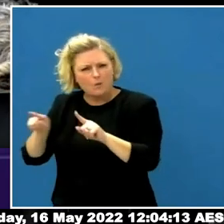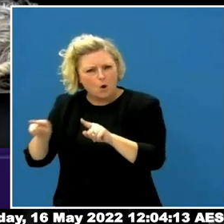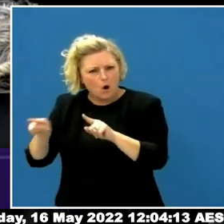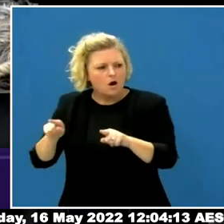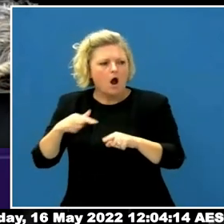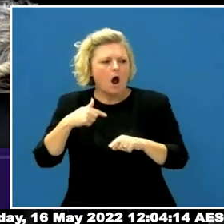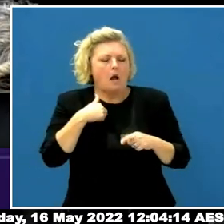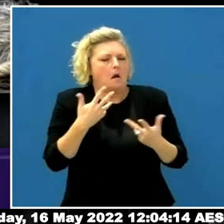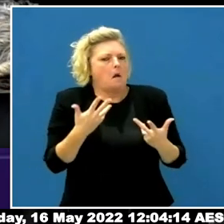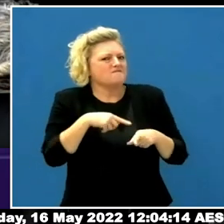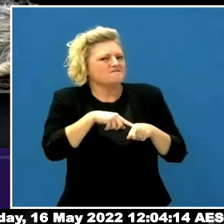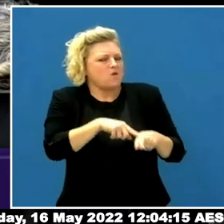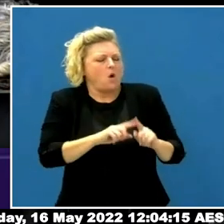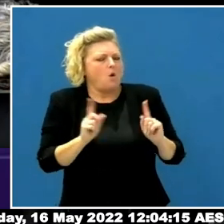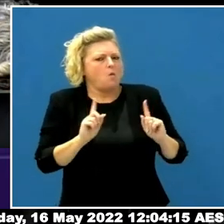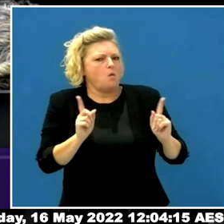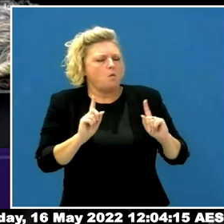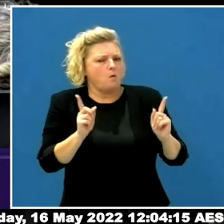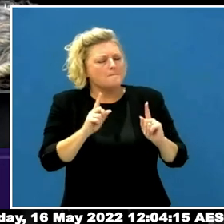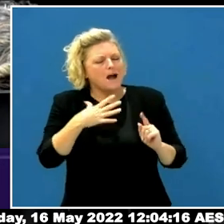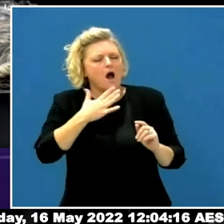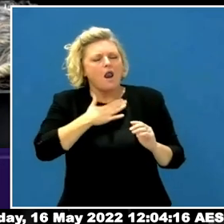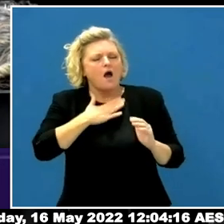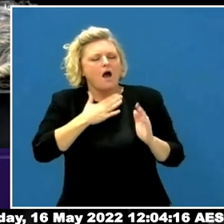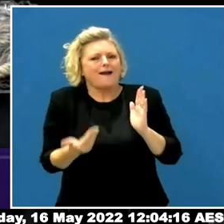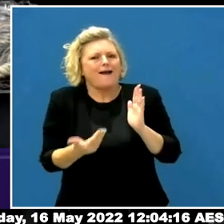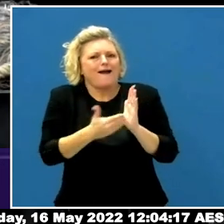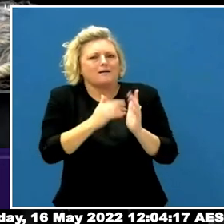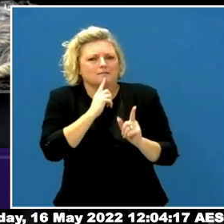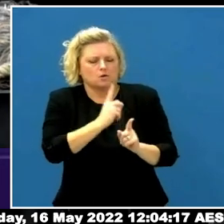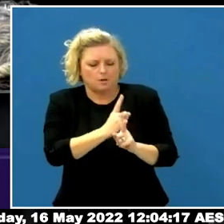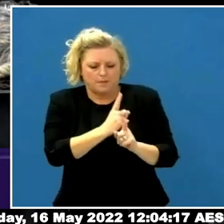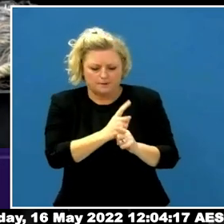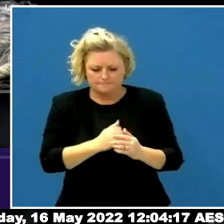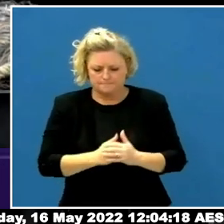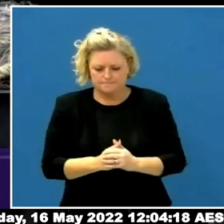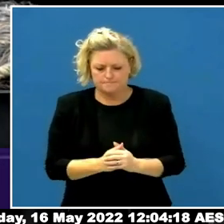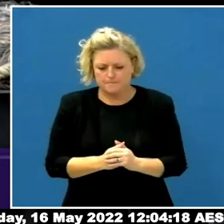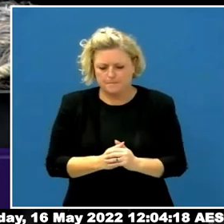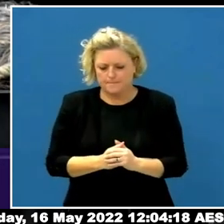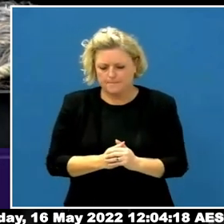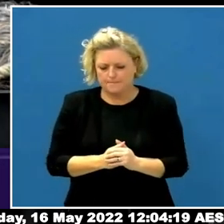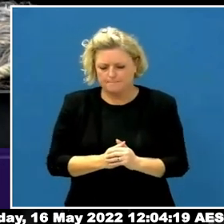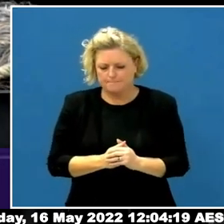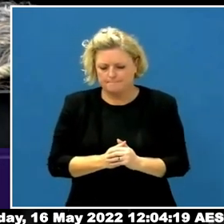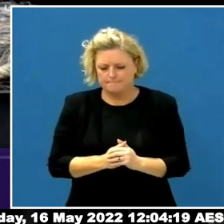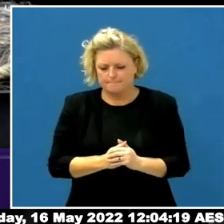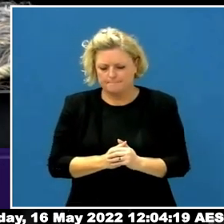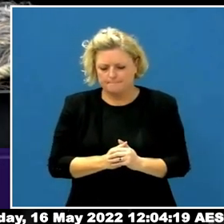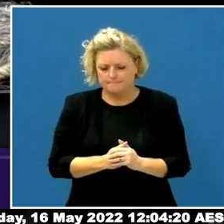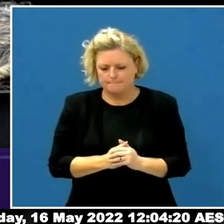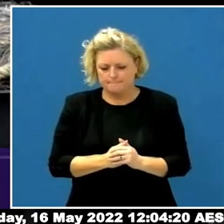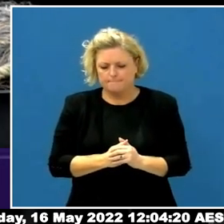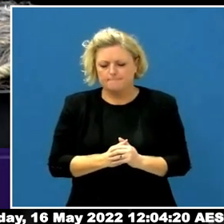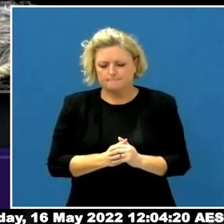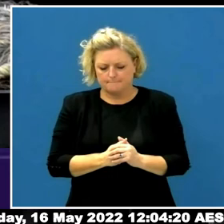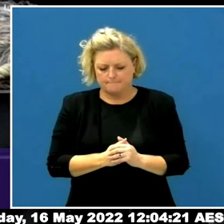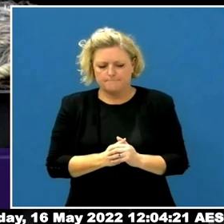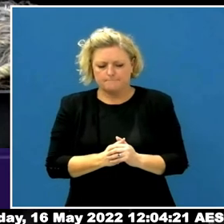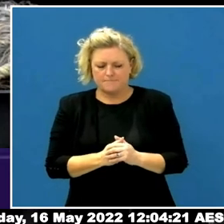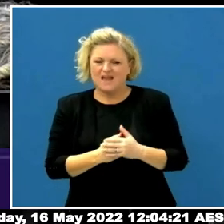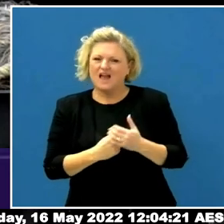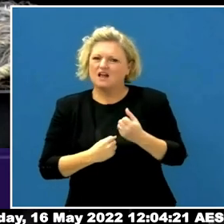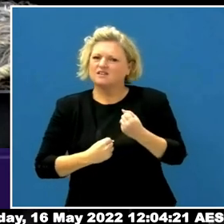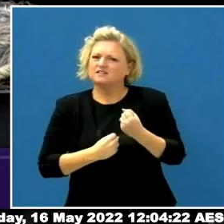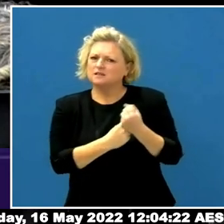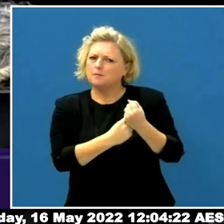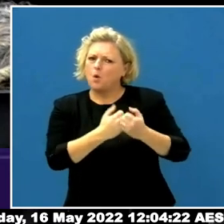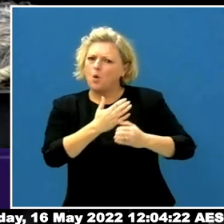Now, I'll just say, sorry, I'll say with a couple of the lifestyle workers, he - I did